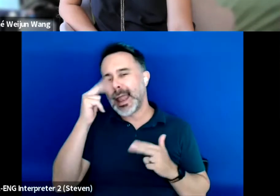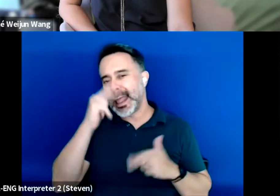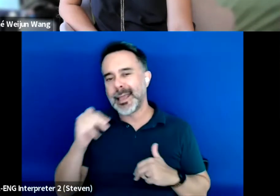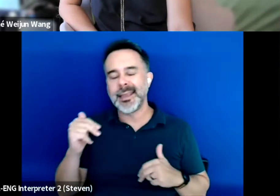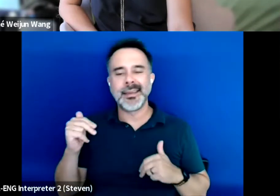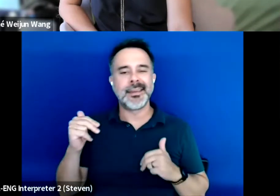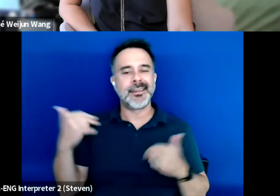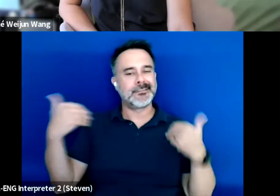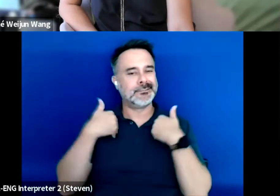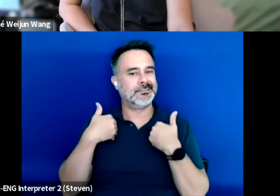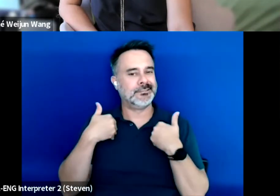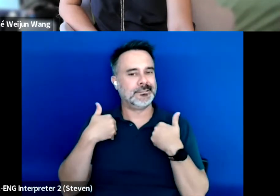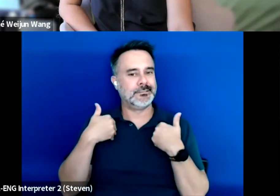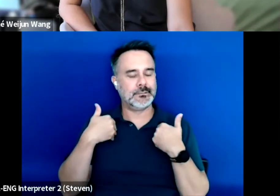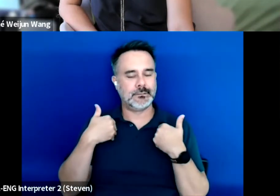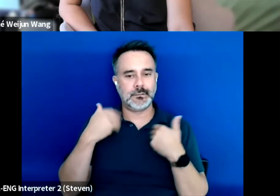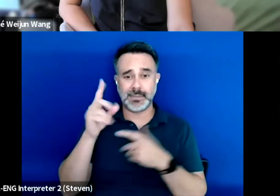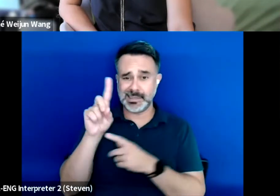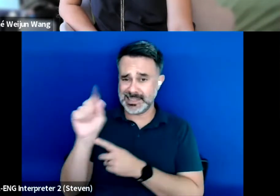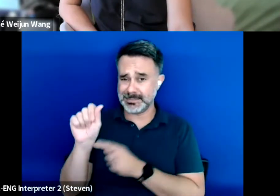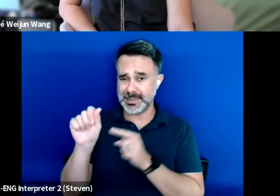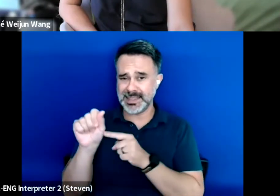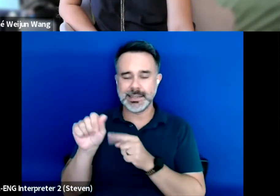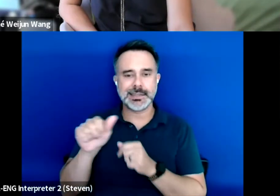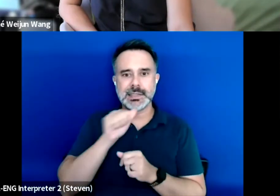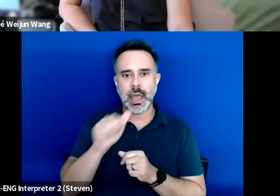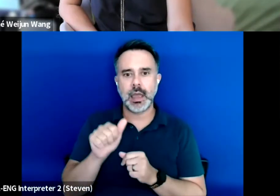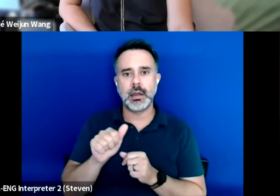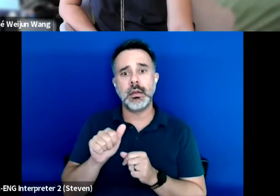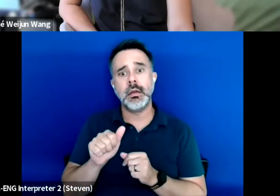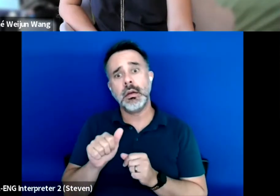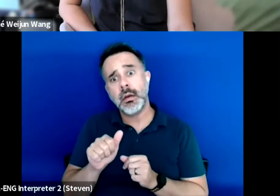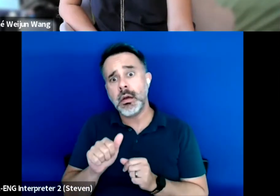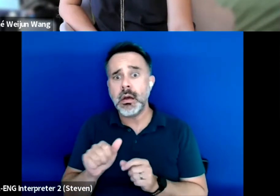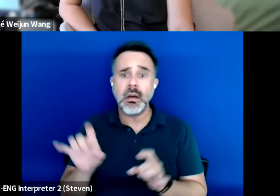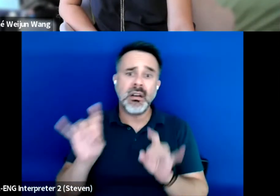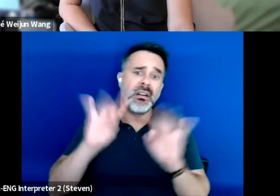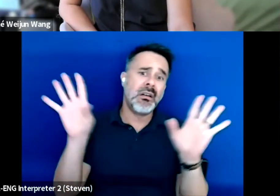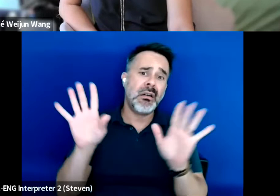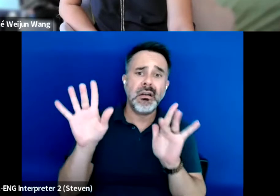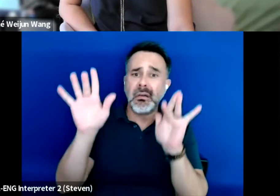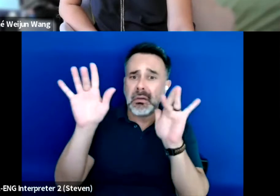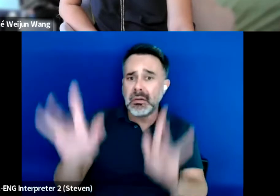at the very end of that first page where you say you can skip that part if you want,